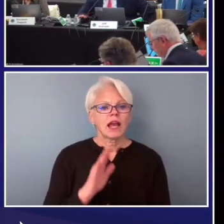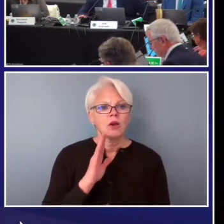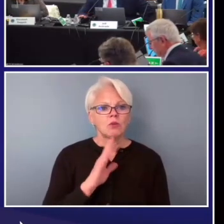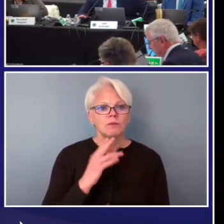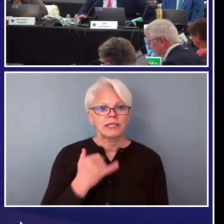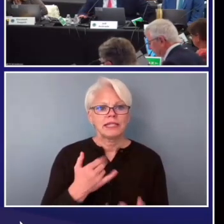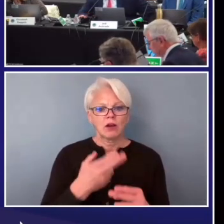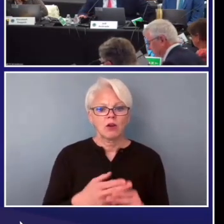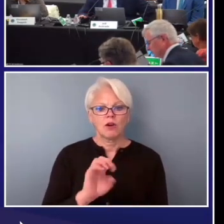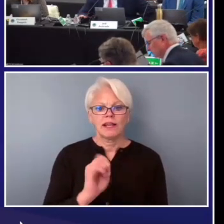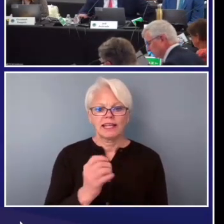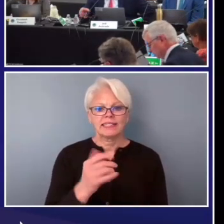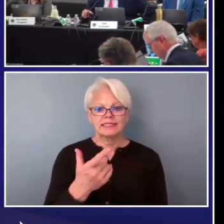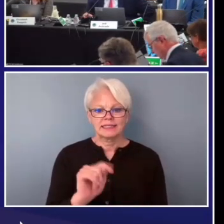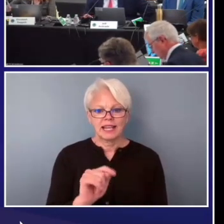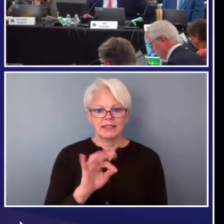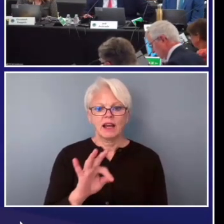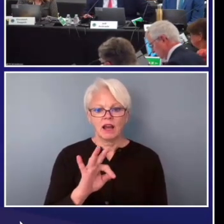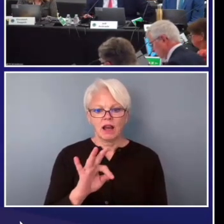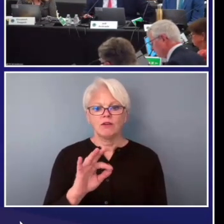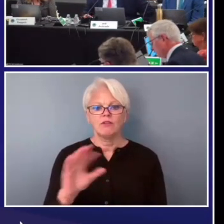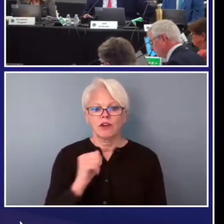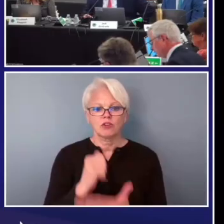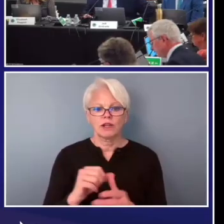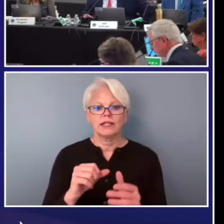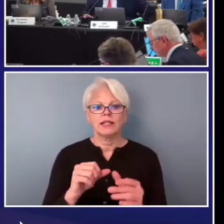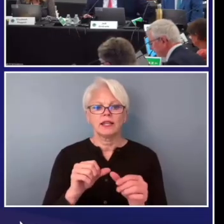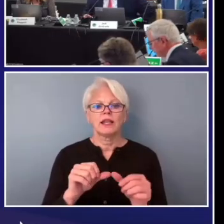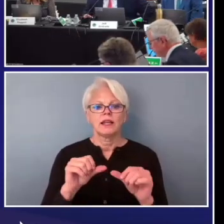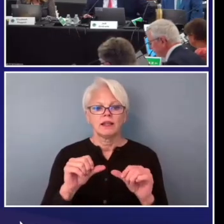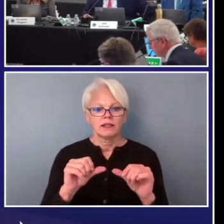as opposed to geographical, geographic area of credit activities.